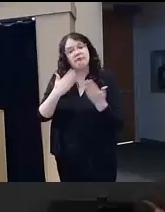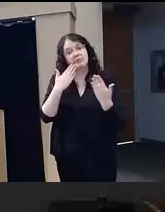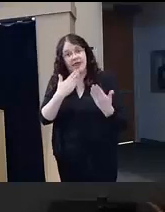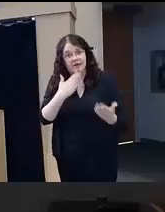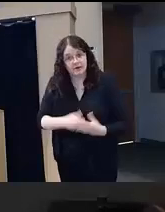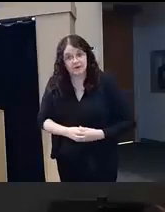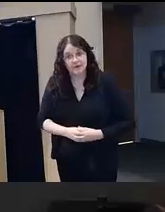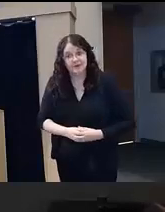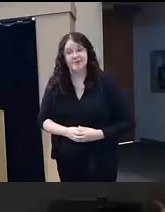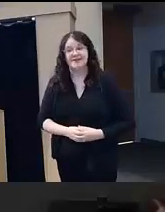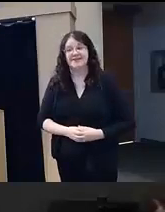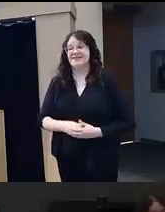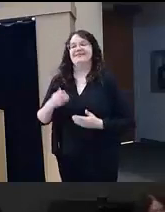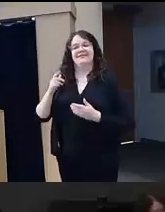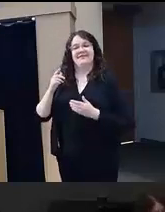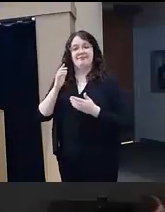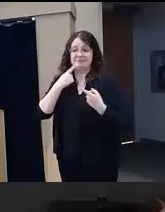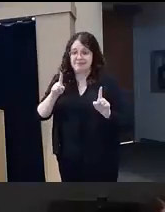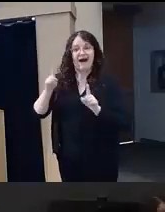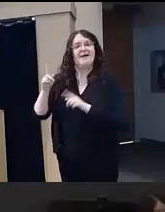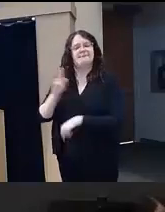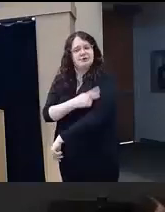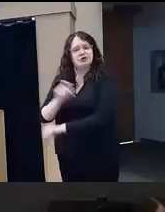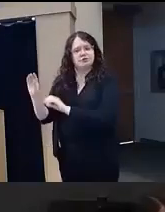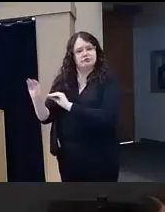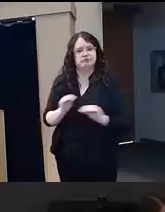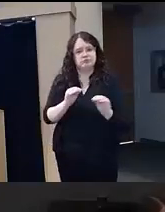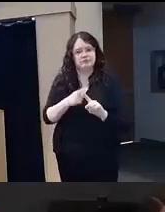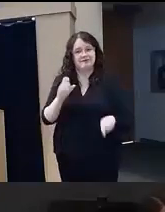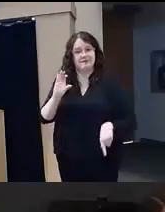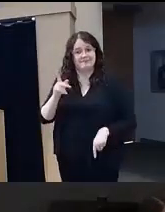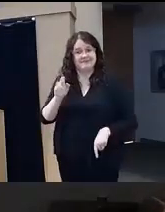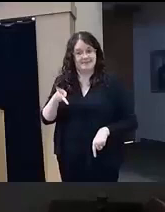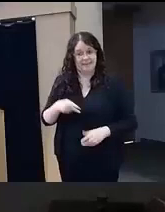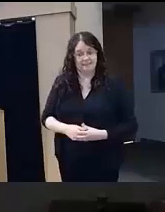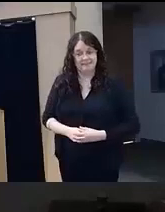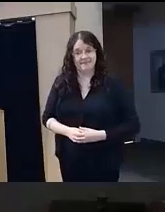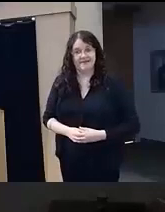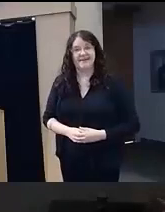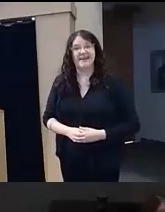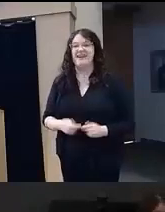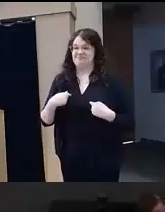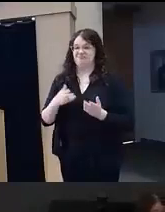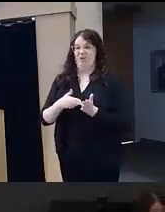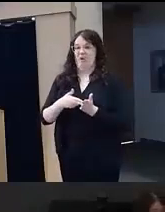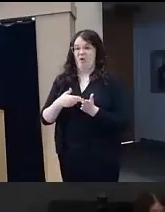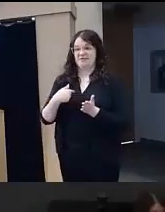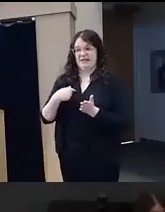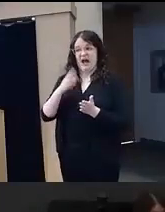CPAP uh for you know more days and I actually thought my estimation was at least two weeks